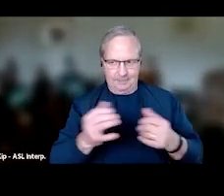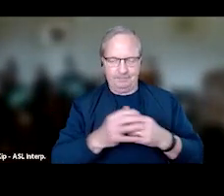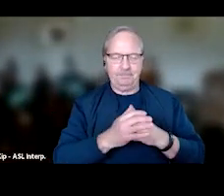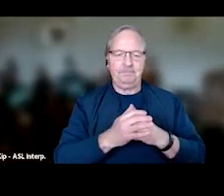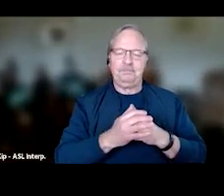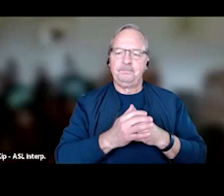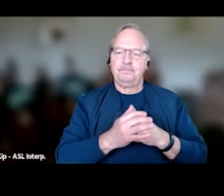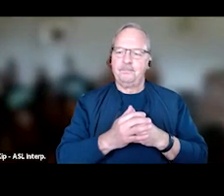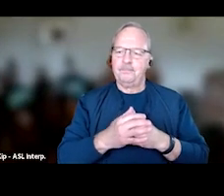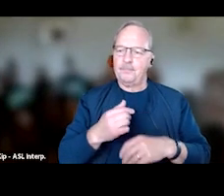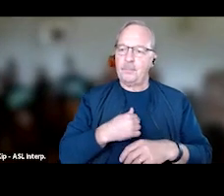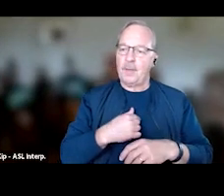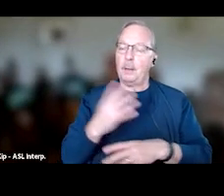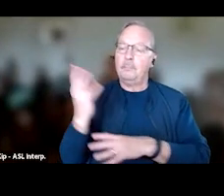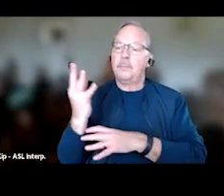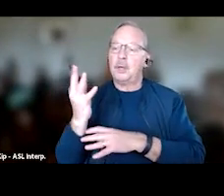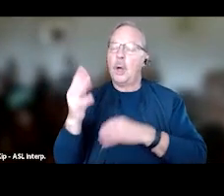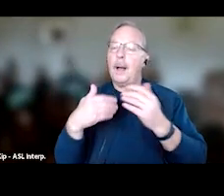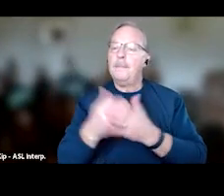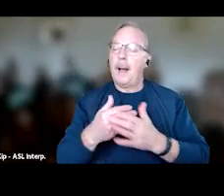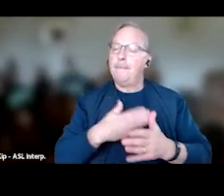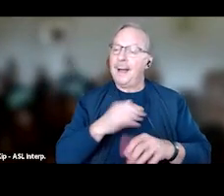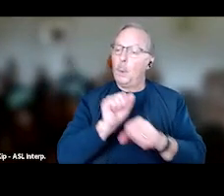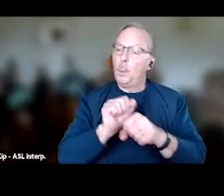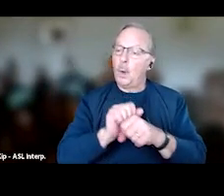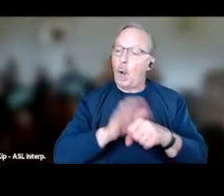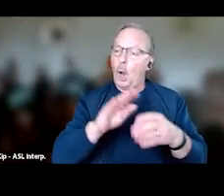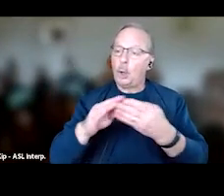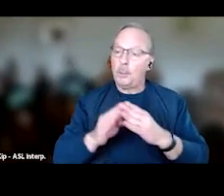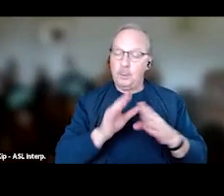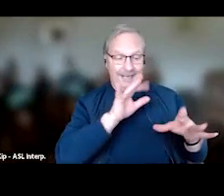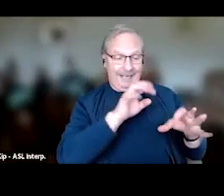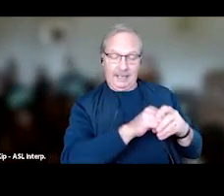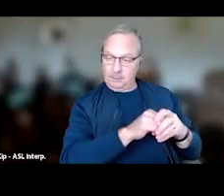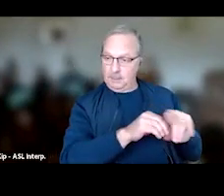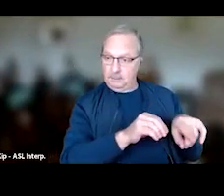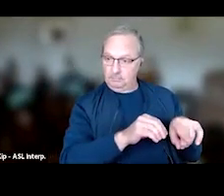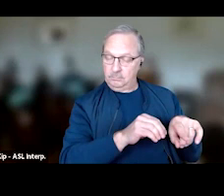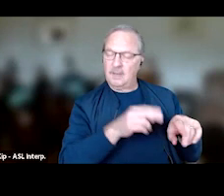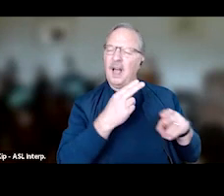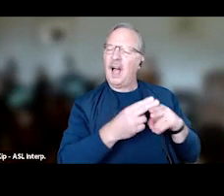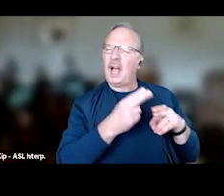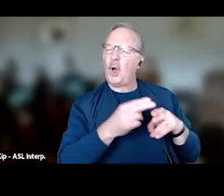I am speaking to you about my work on community engagement through what I call practicing,